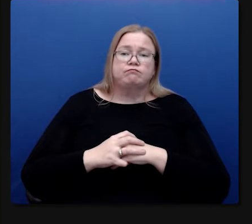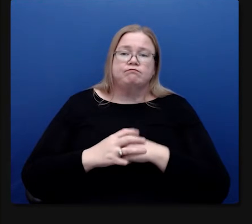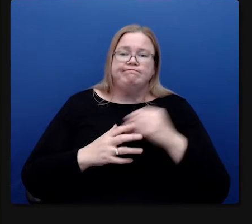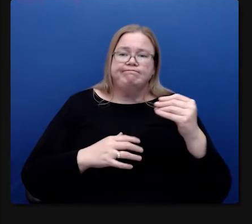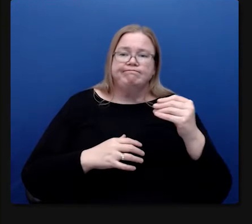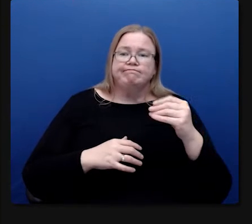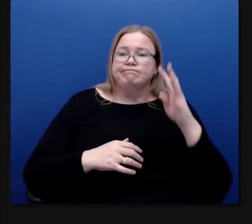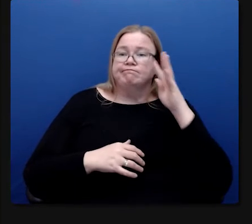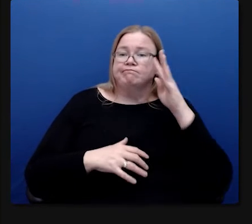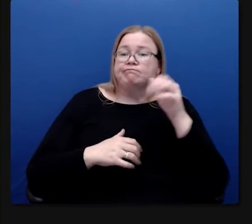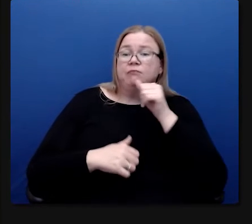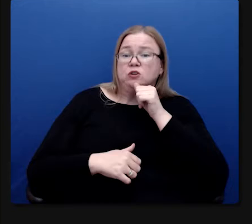And create a password.